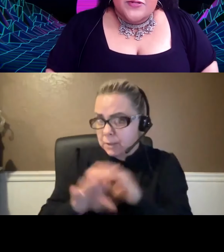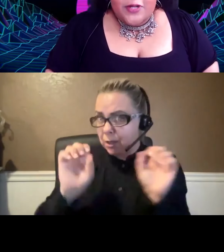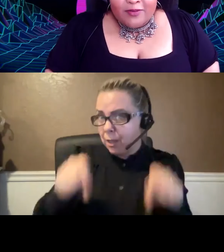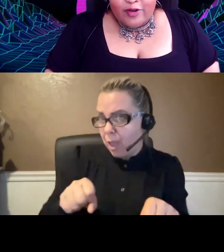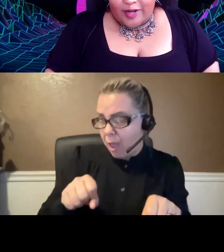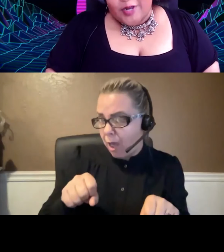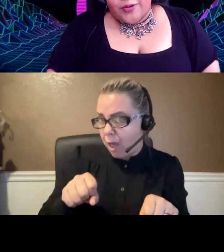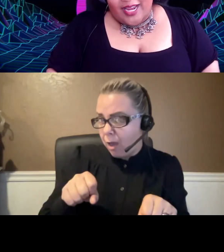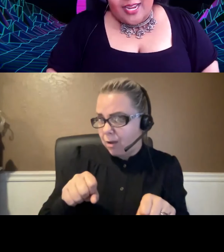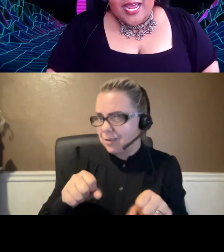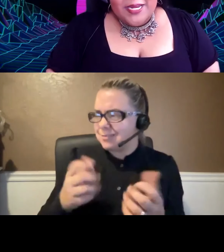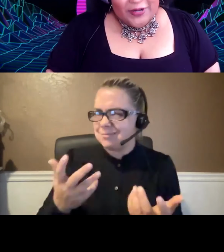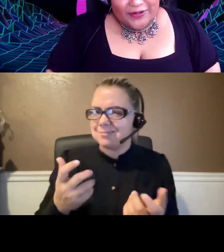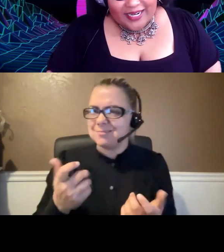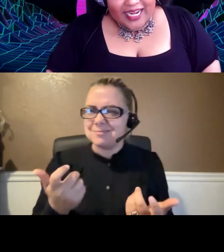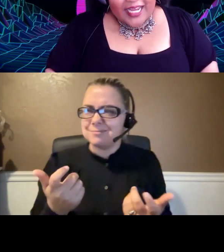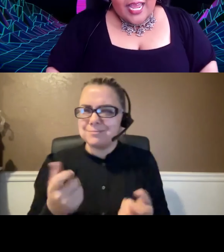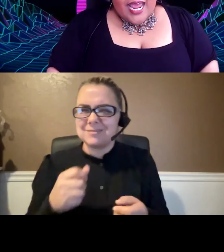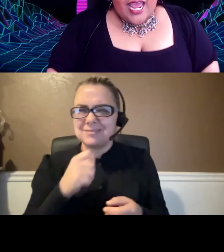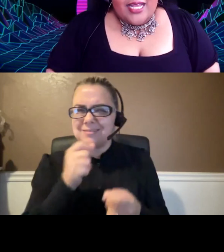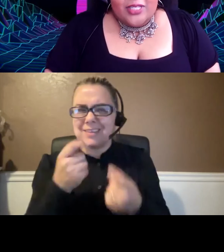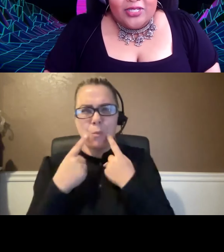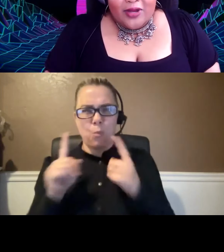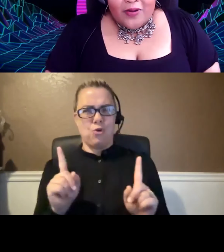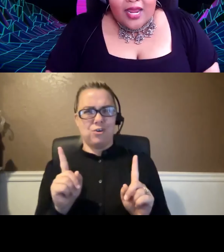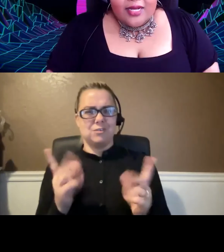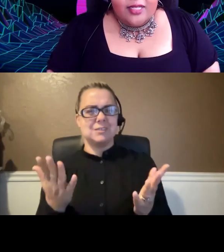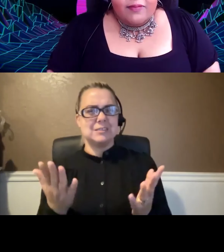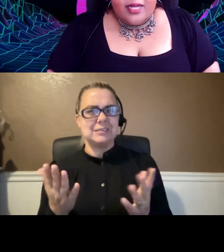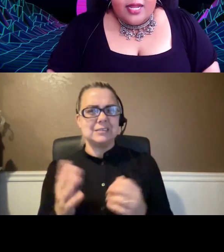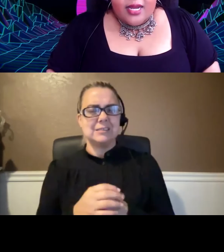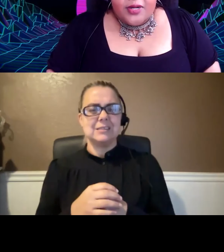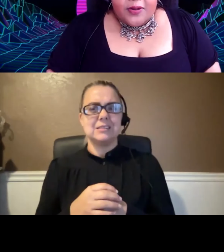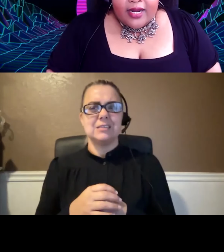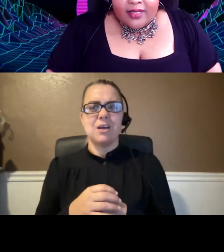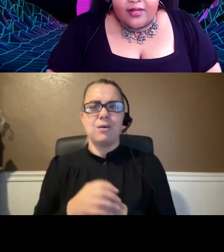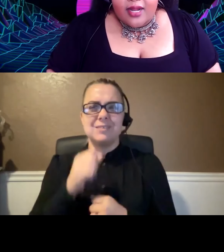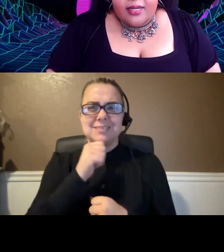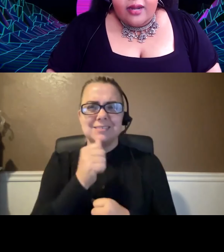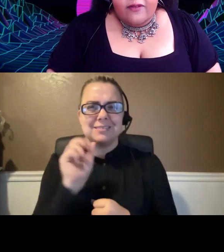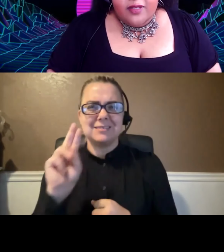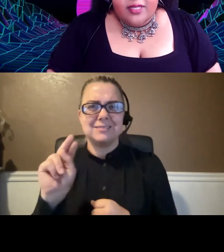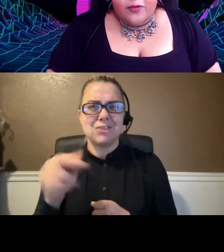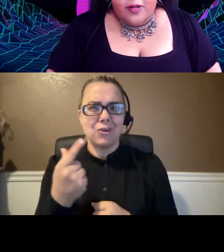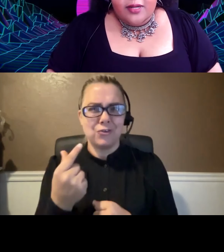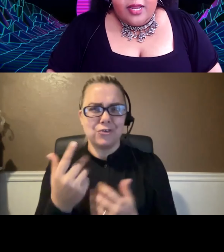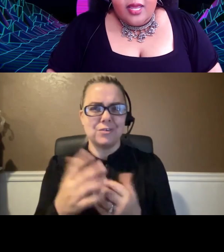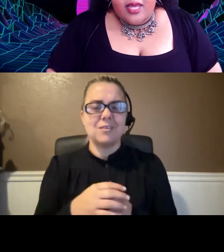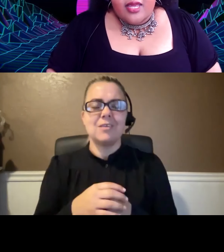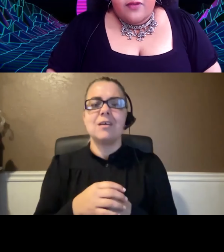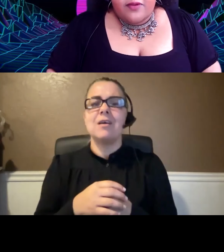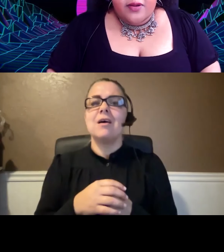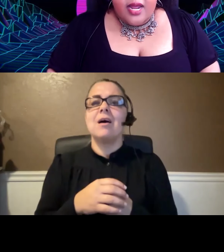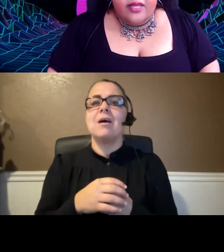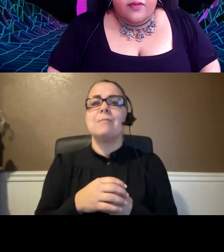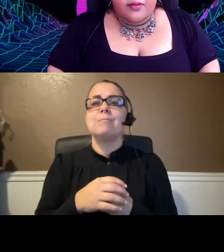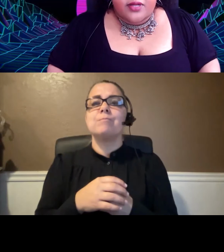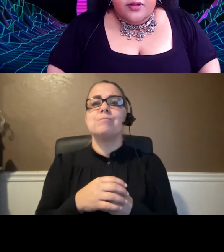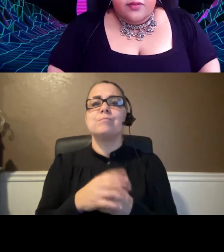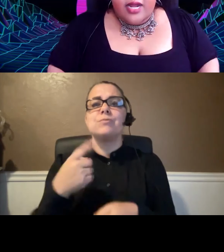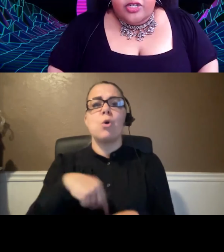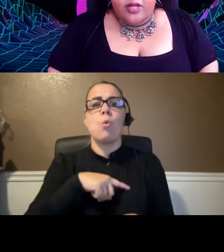no bueno. No good. And something that I think a lot of us want, even when you're not just talking